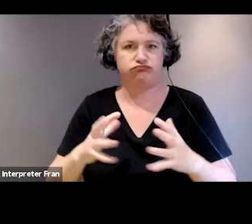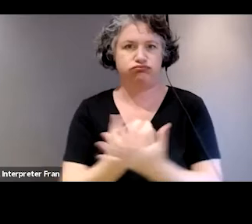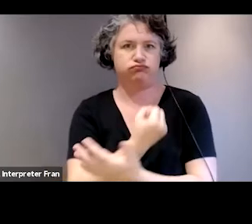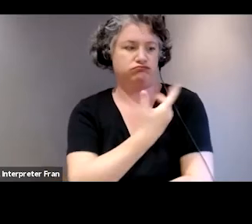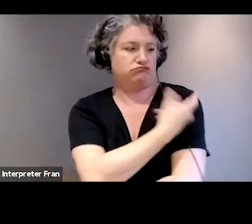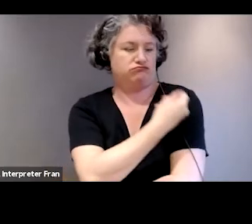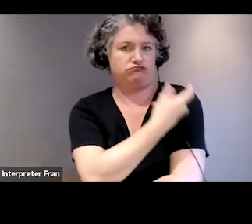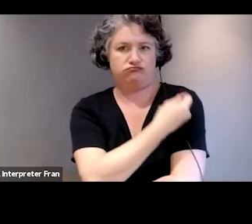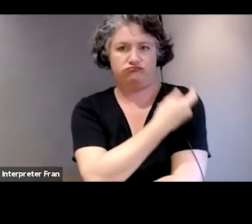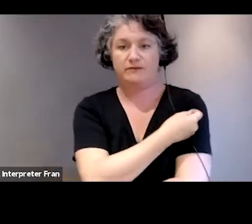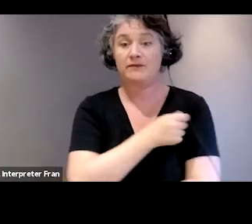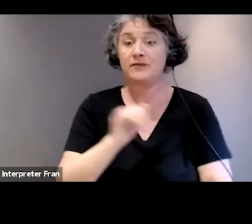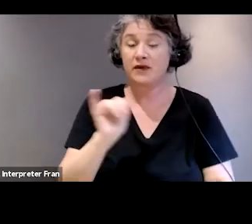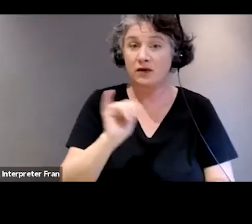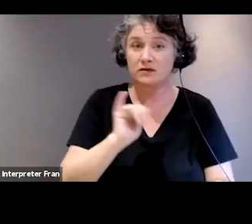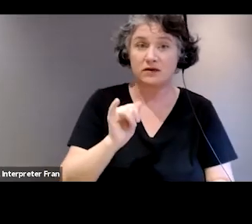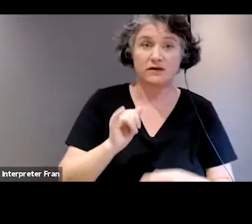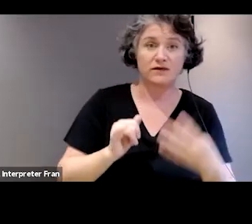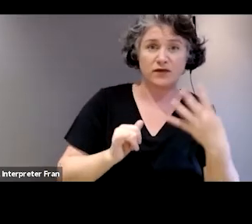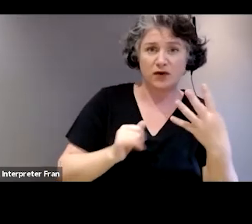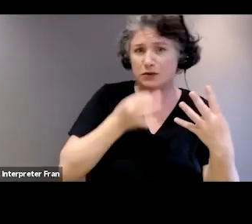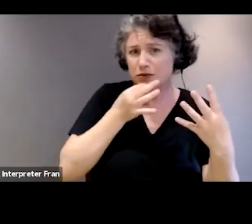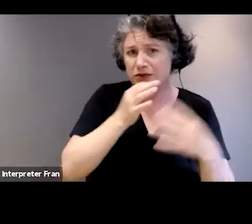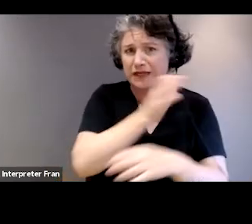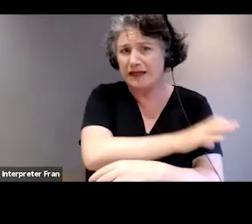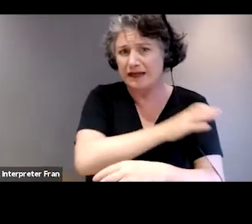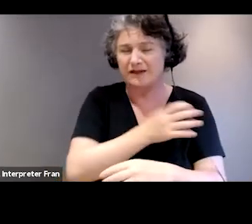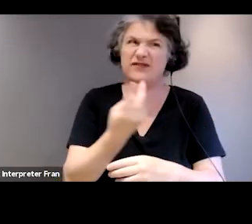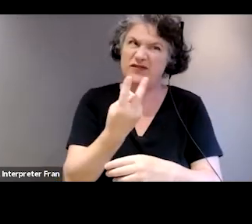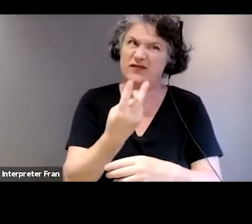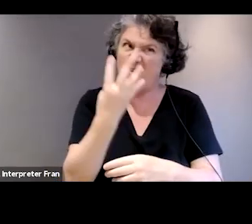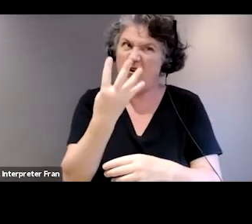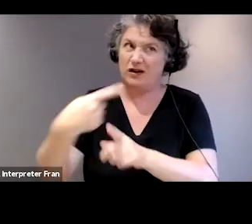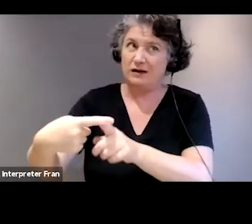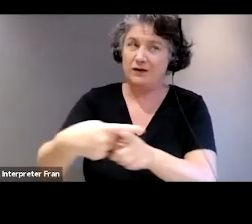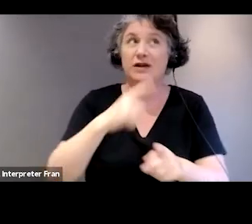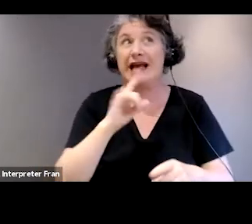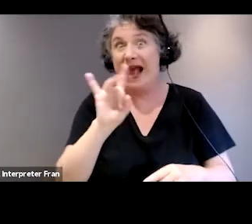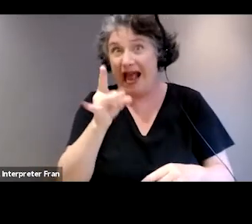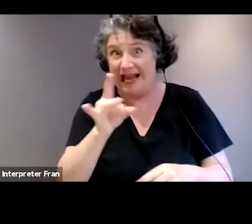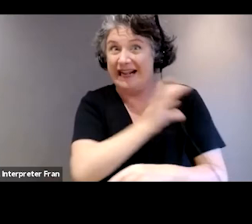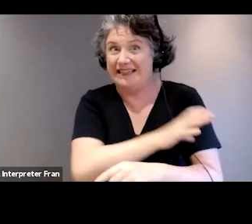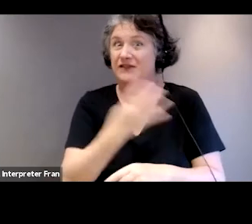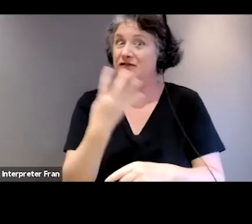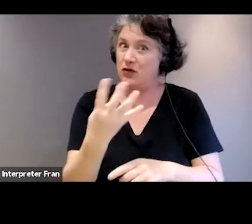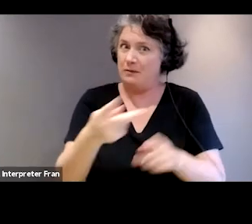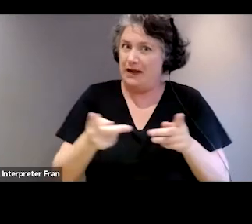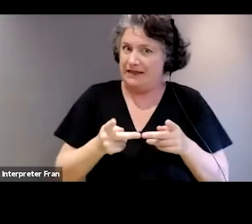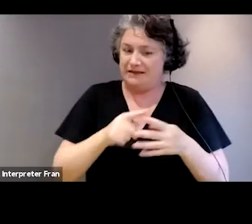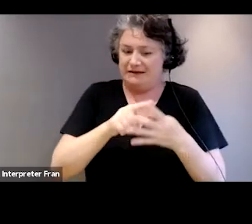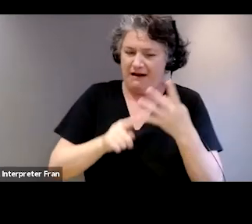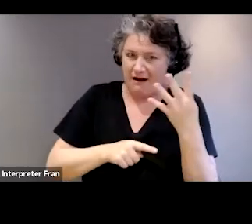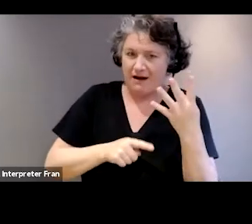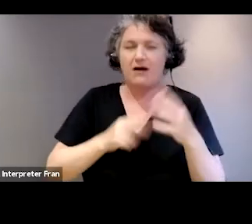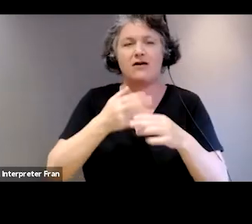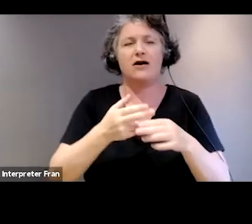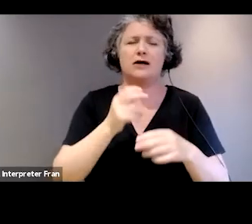accessible